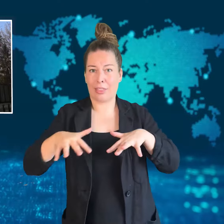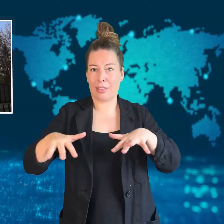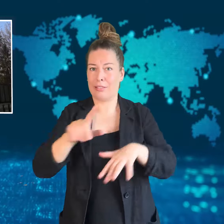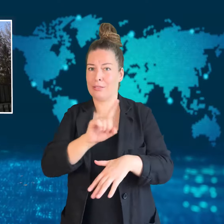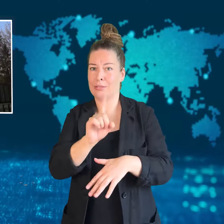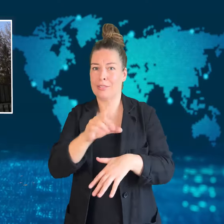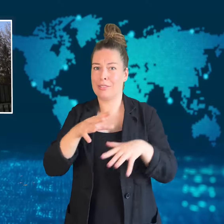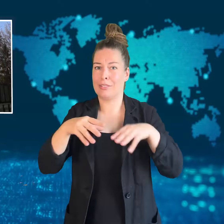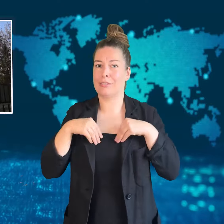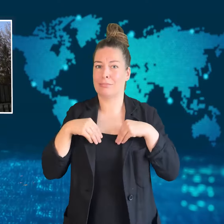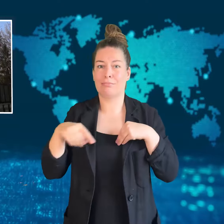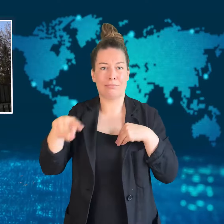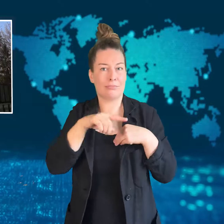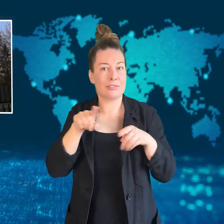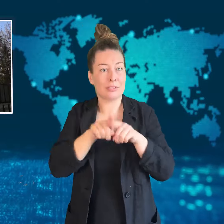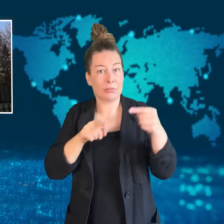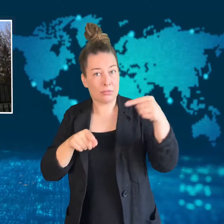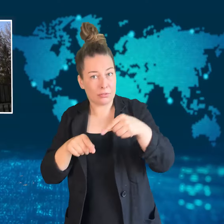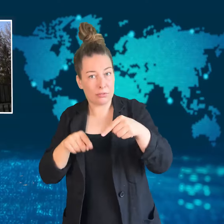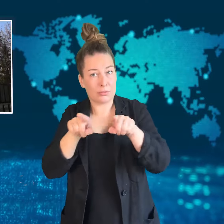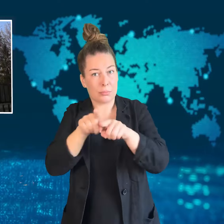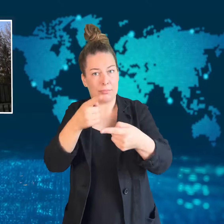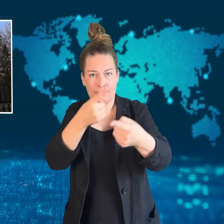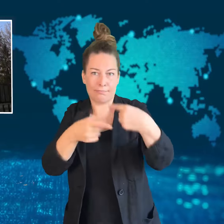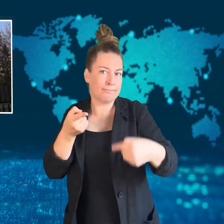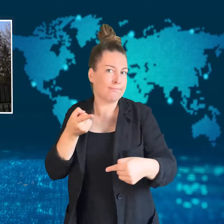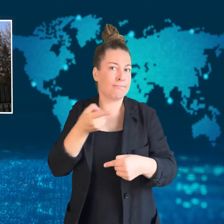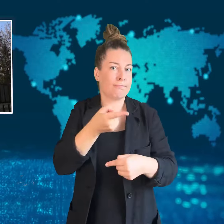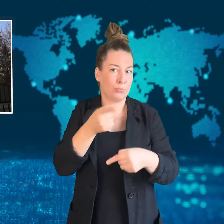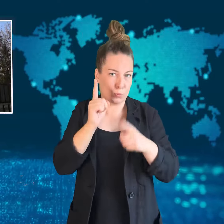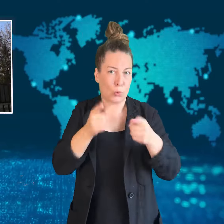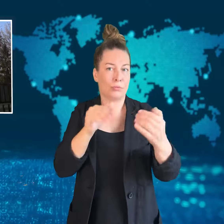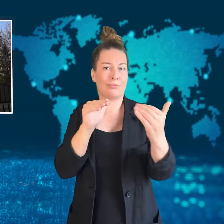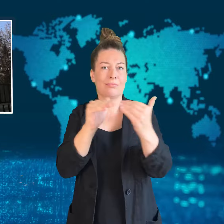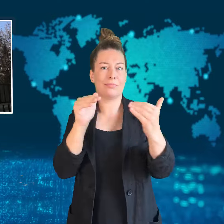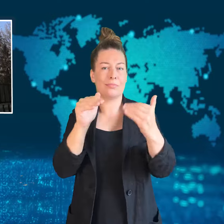we will meet you the way you deserve."